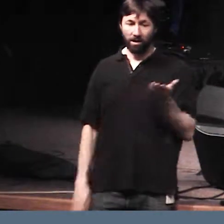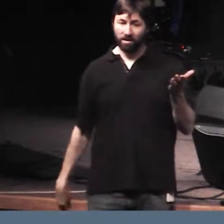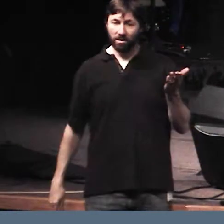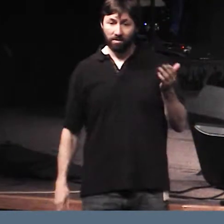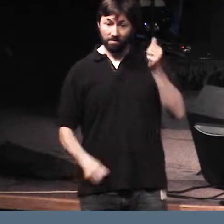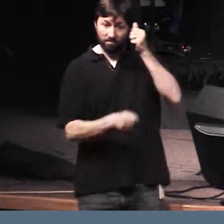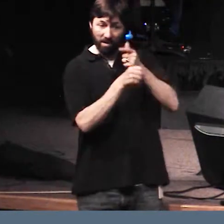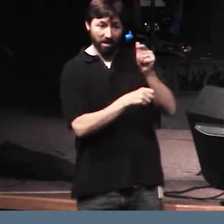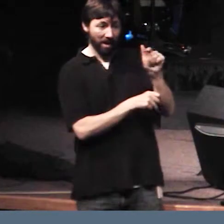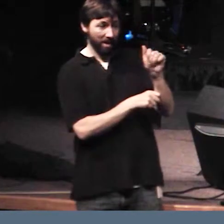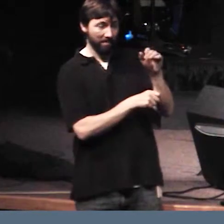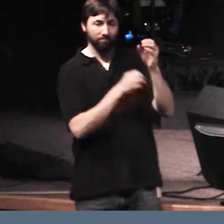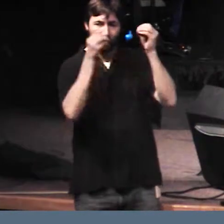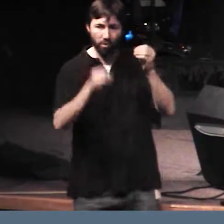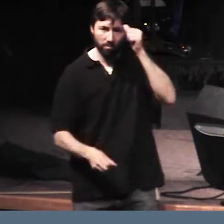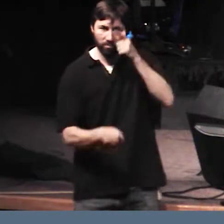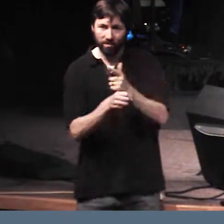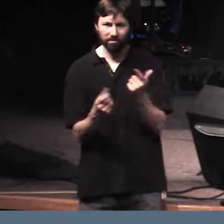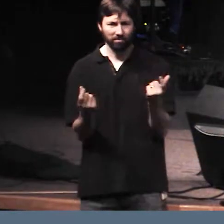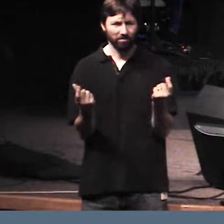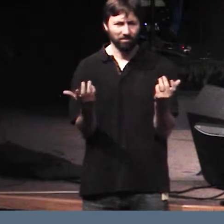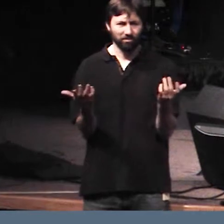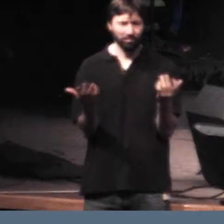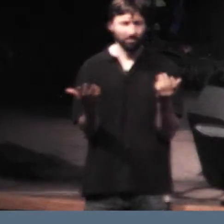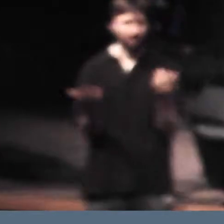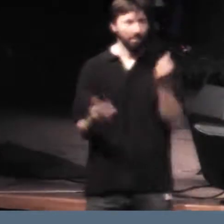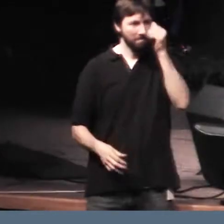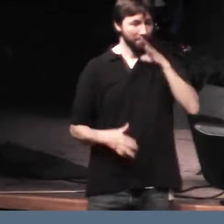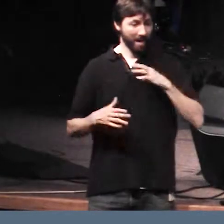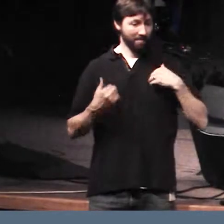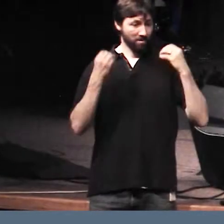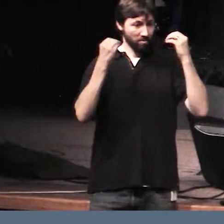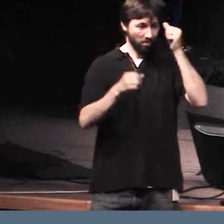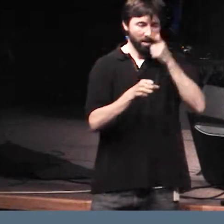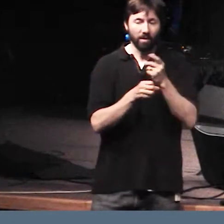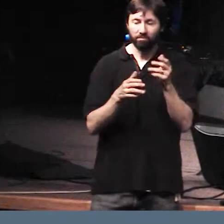the law also provided for a situation where if a man didn't have any brothers the next closest relative of the man could but didn't